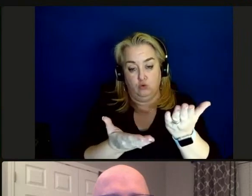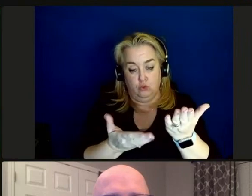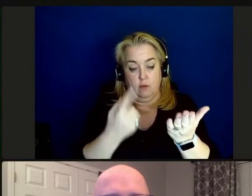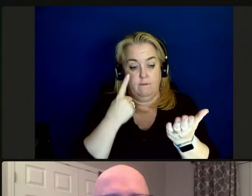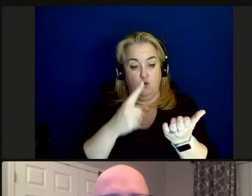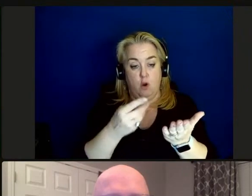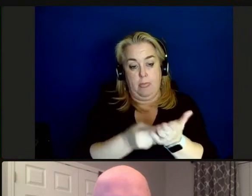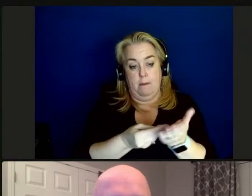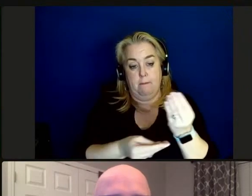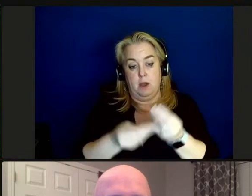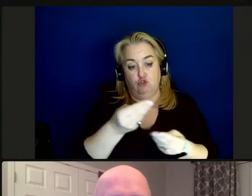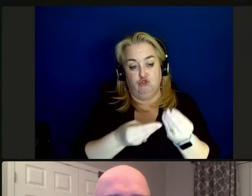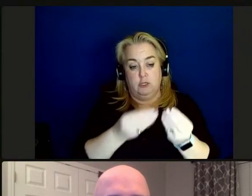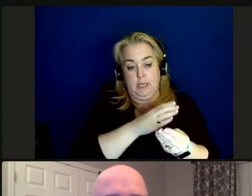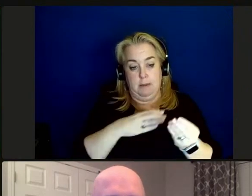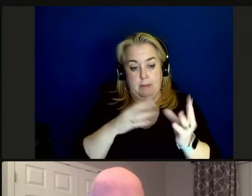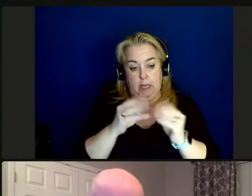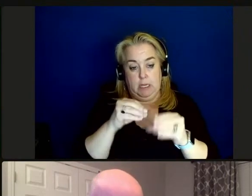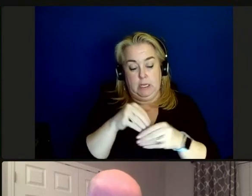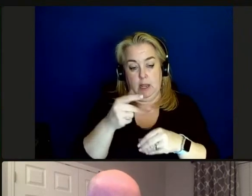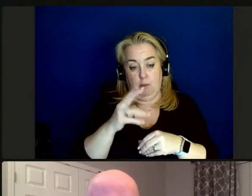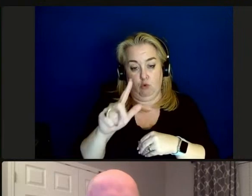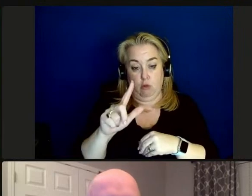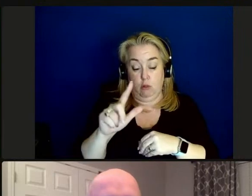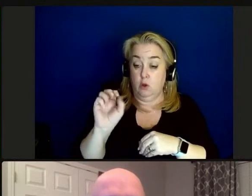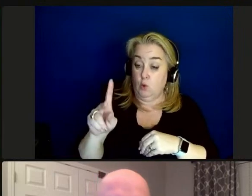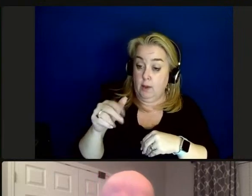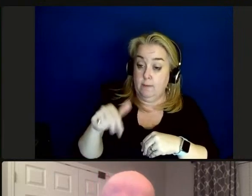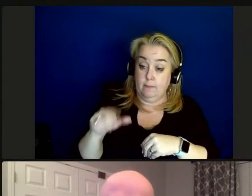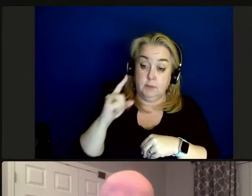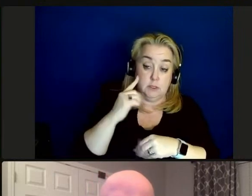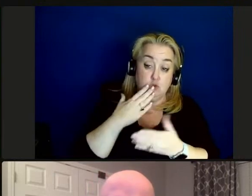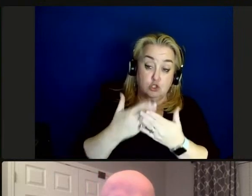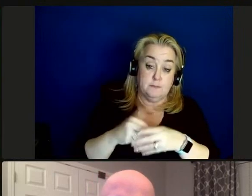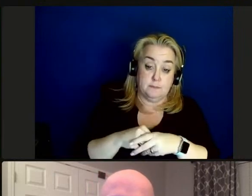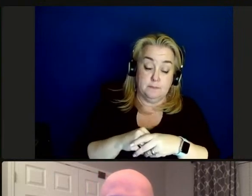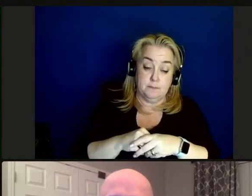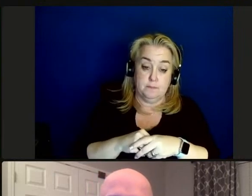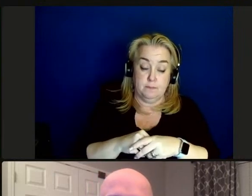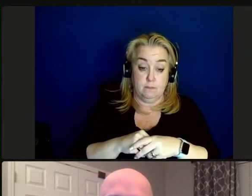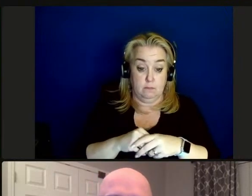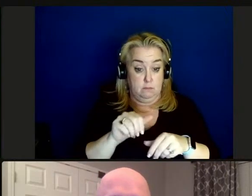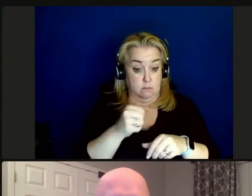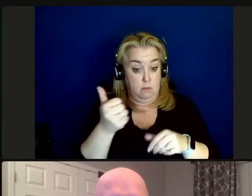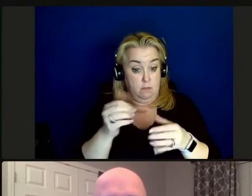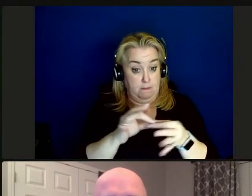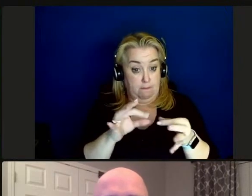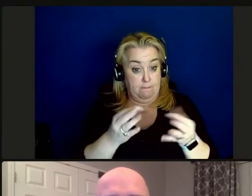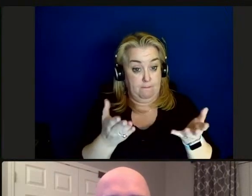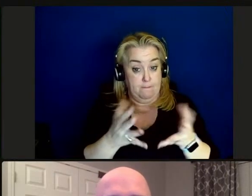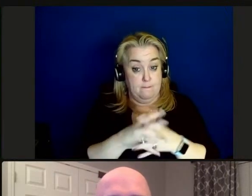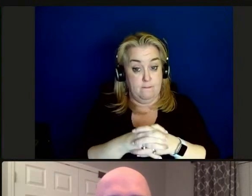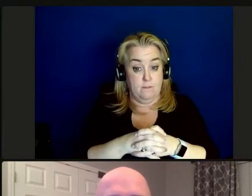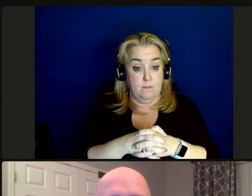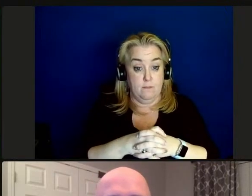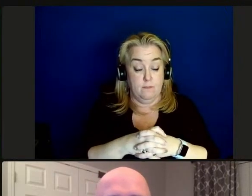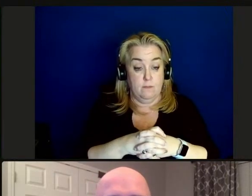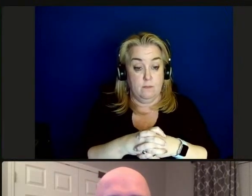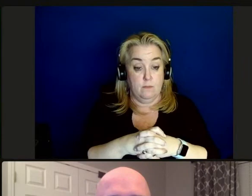BUDGET PROCESS SO THAT WE HAVE